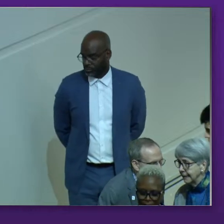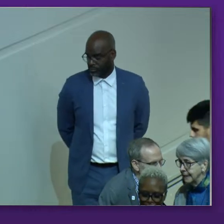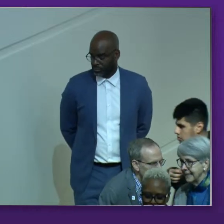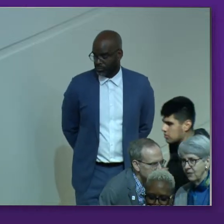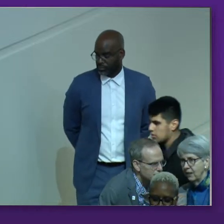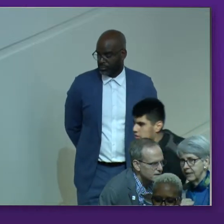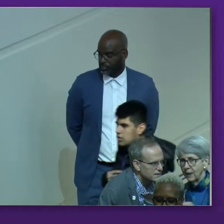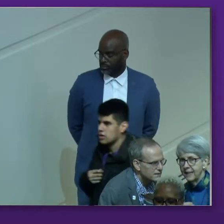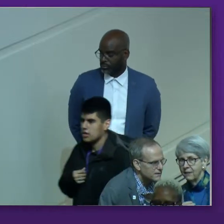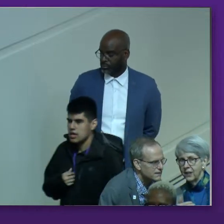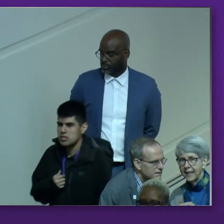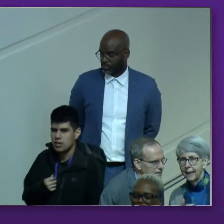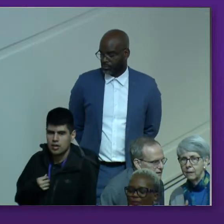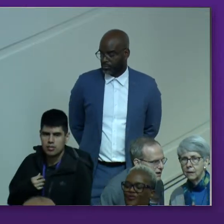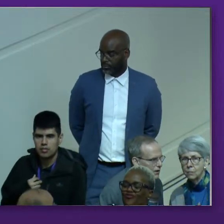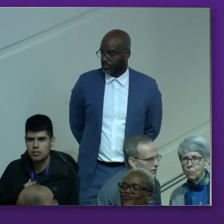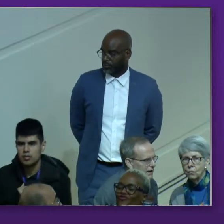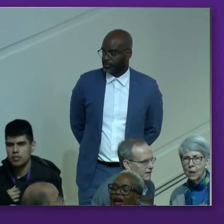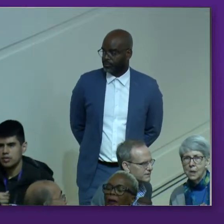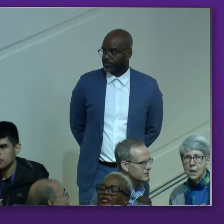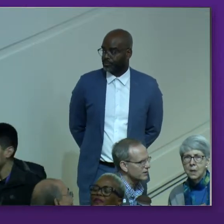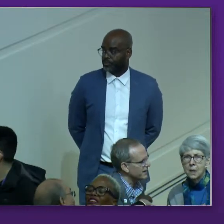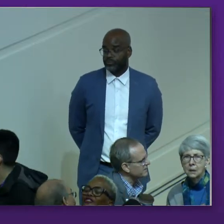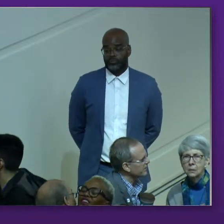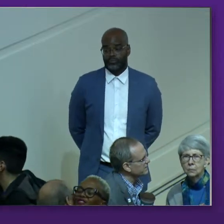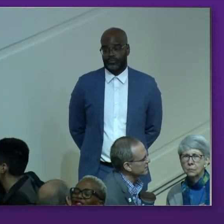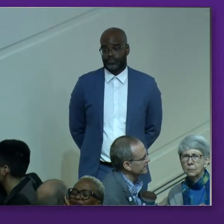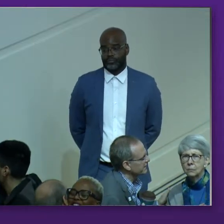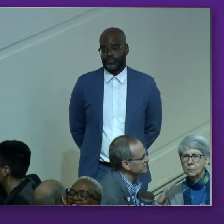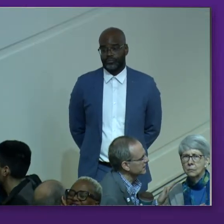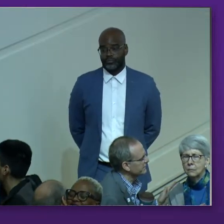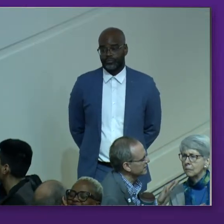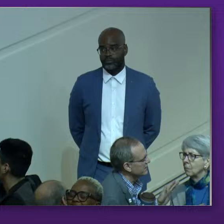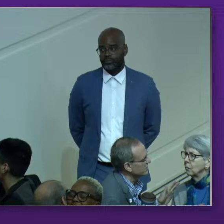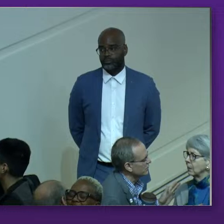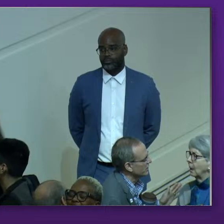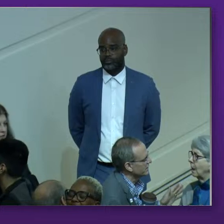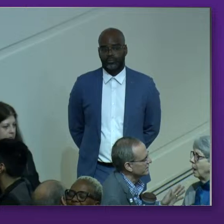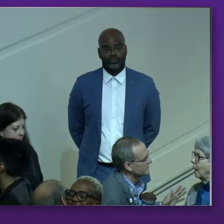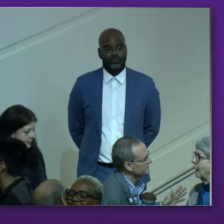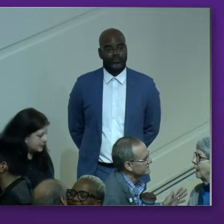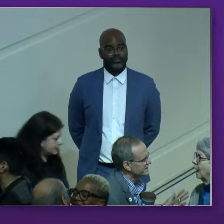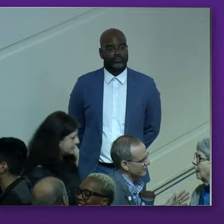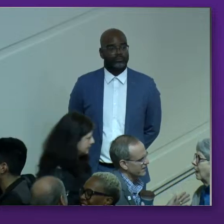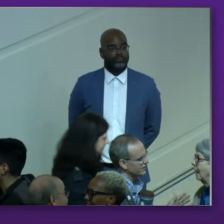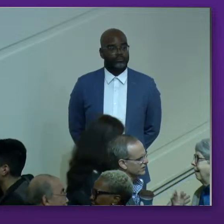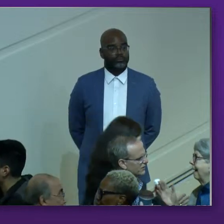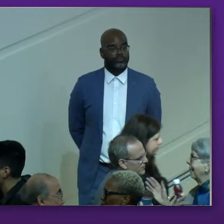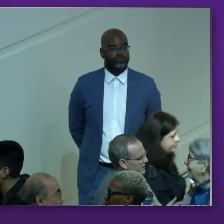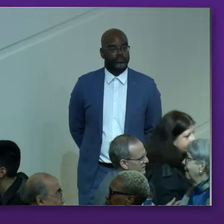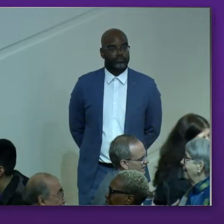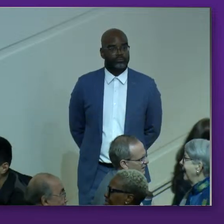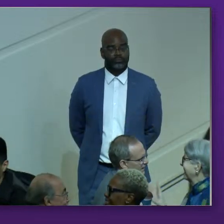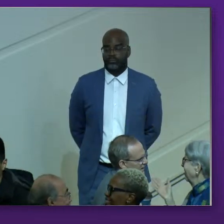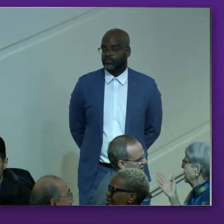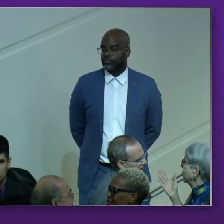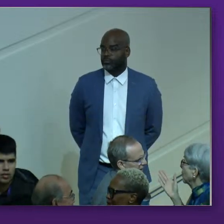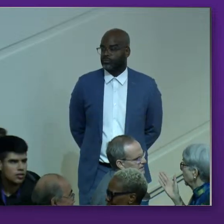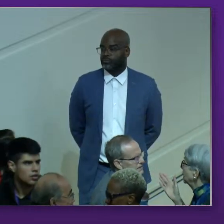I HAVE ACTUALLY PUT A BOOK TOGETHER A SCRAPBOOK TOGETHER